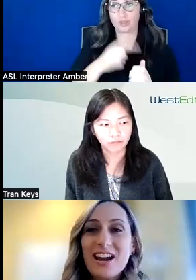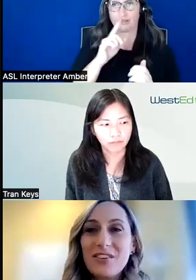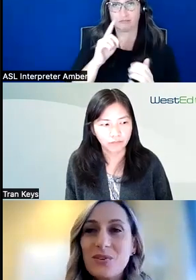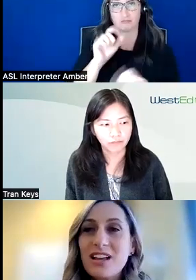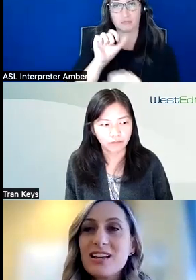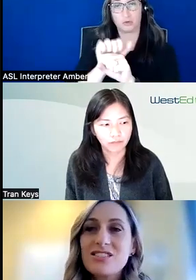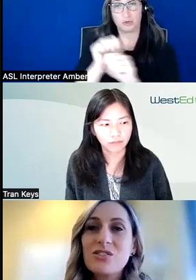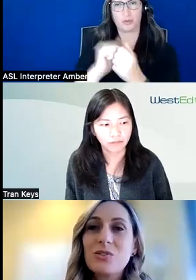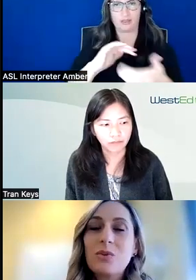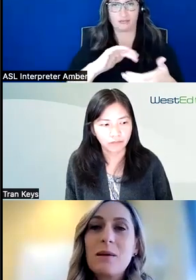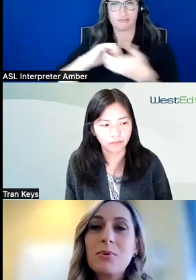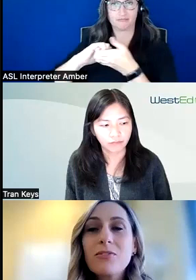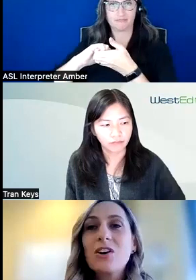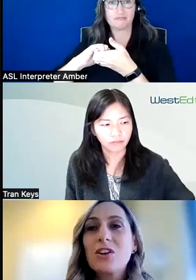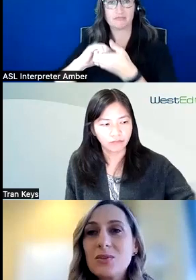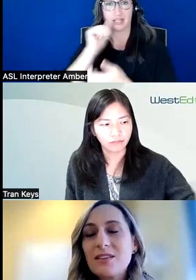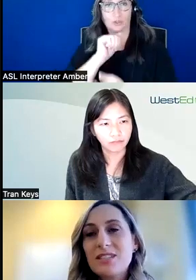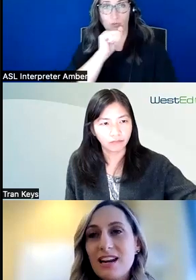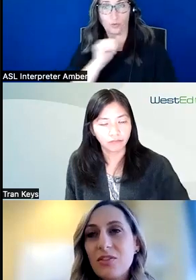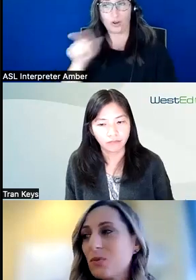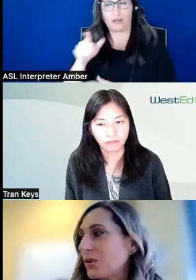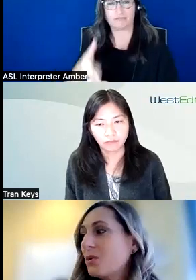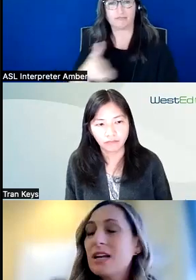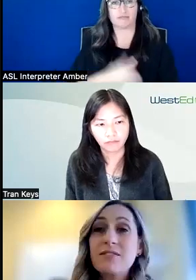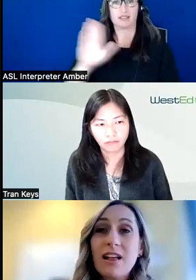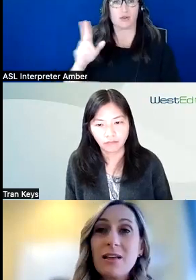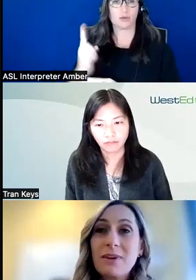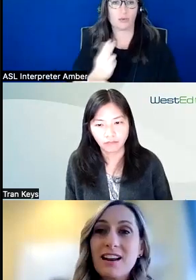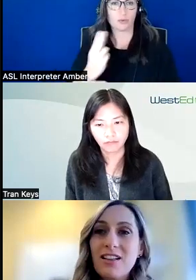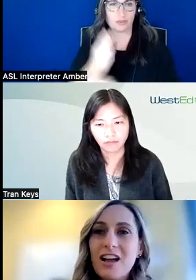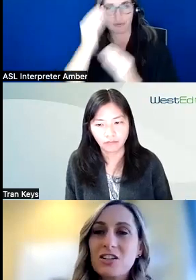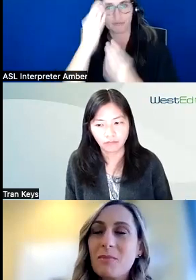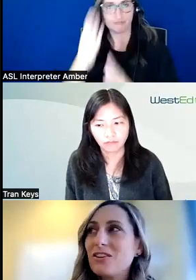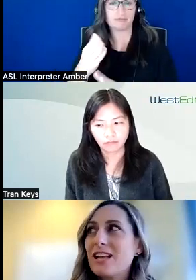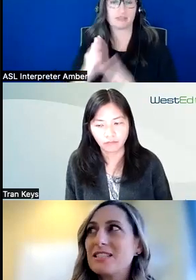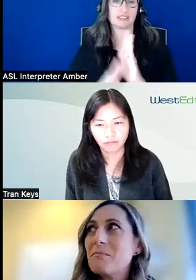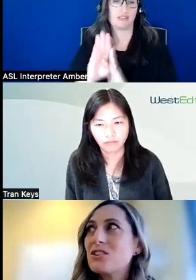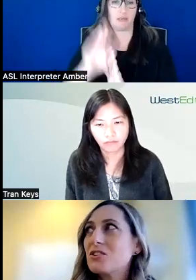Arizona to improve their use of data through developing a logic model and some measures